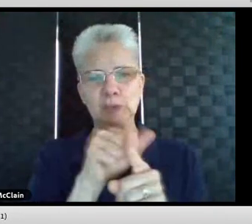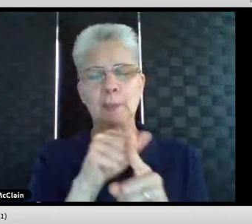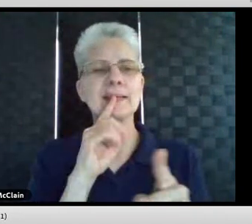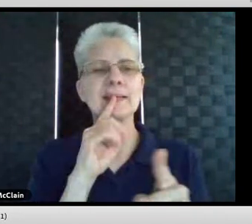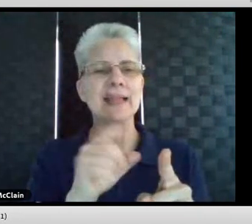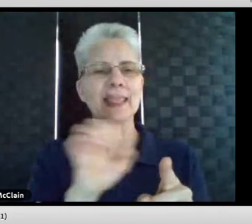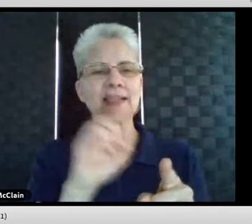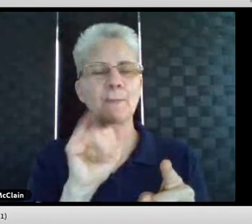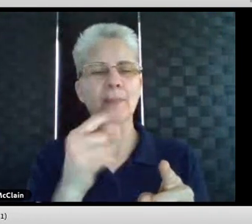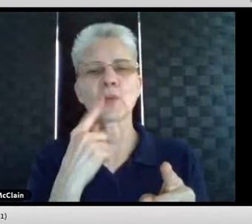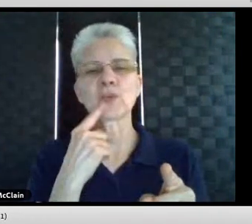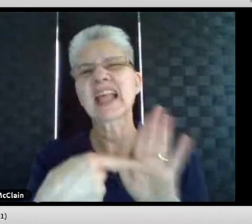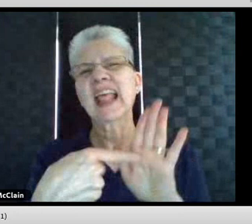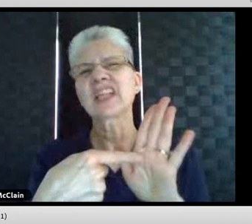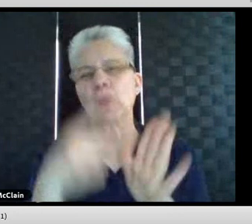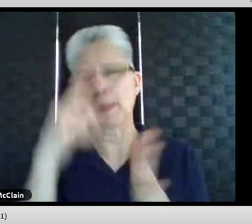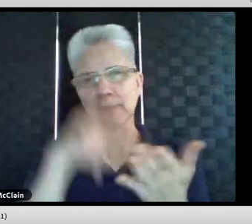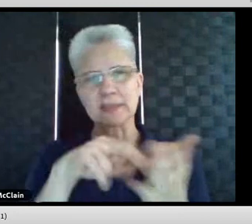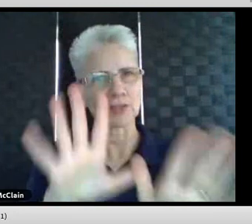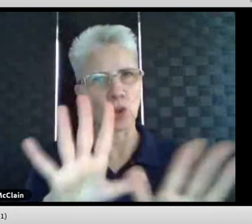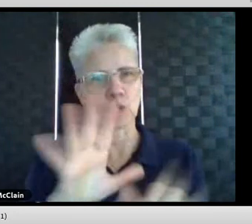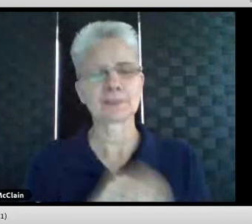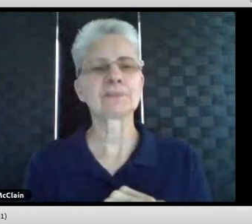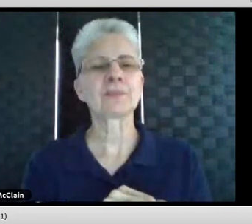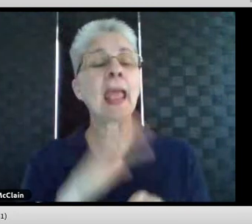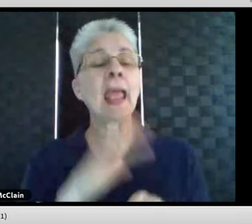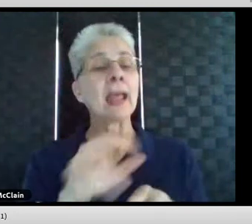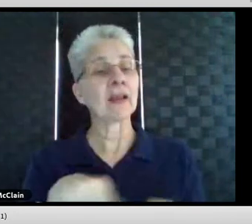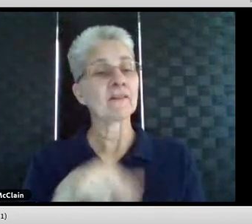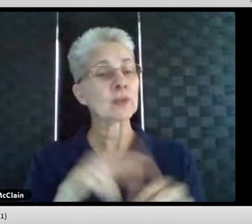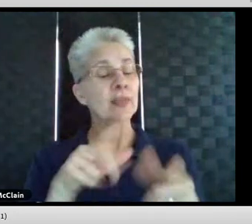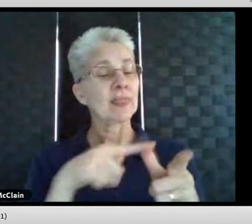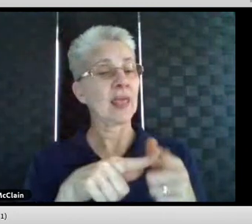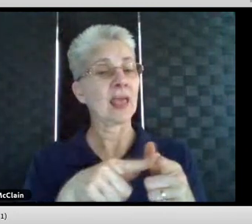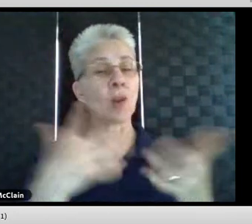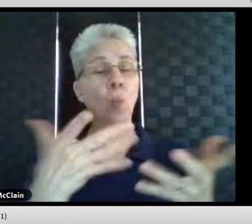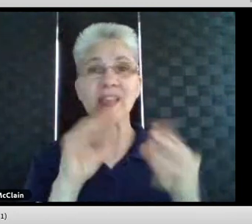It was just for illustration purposes, and then, you know, was there instruction?